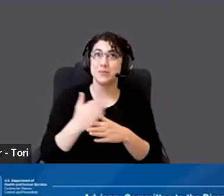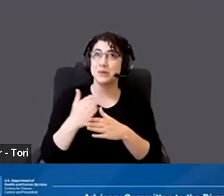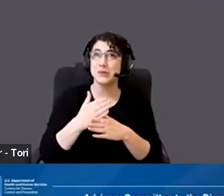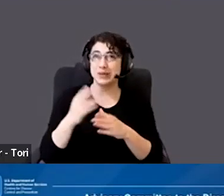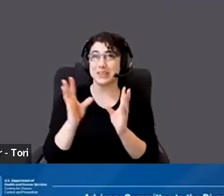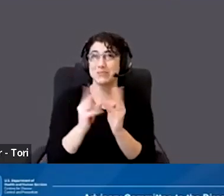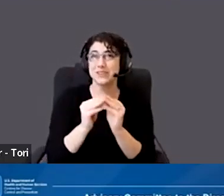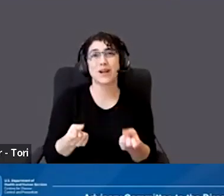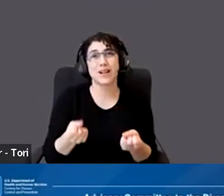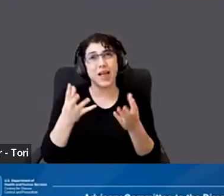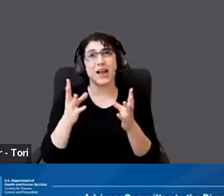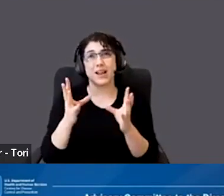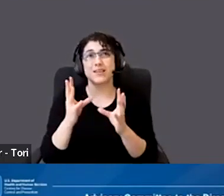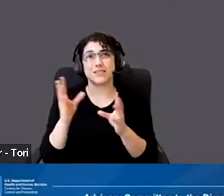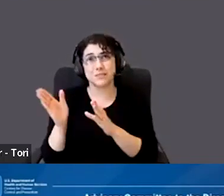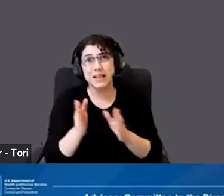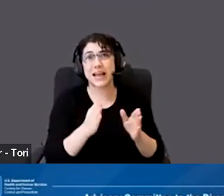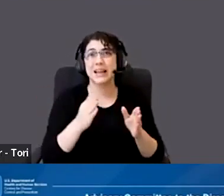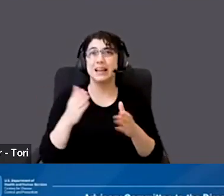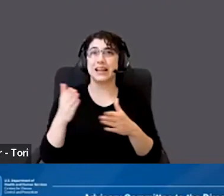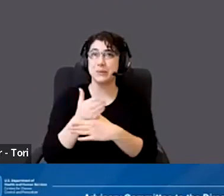of planning that goes in in-between meetings in terms